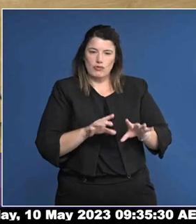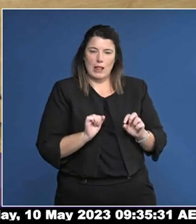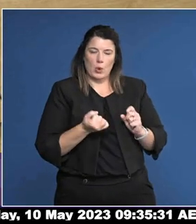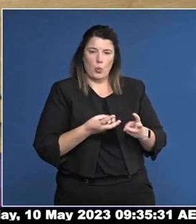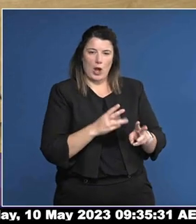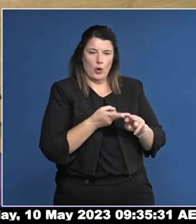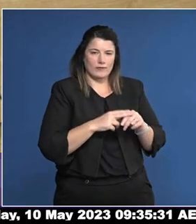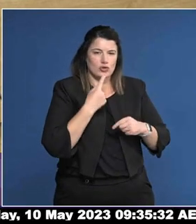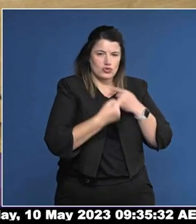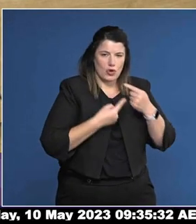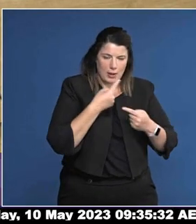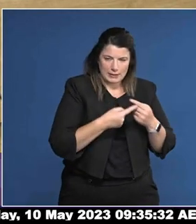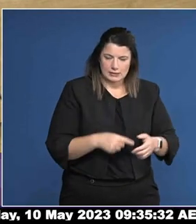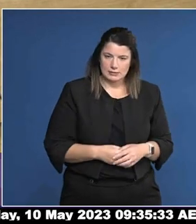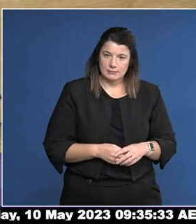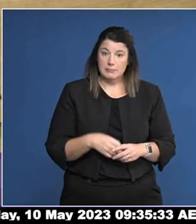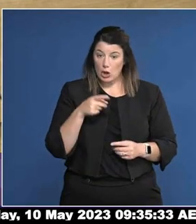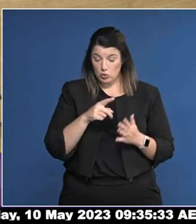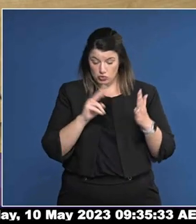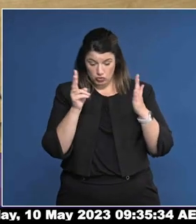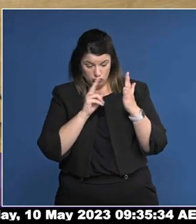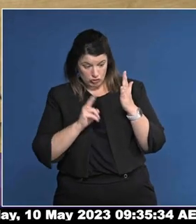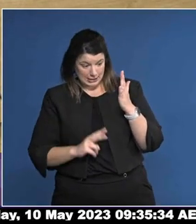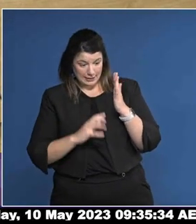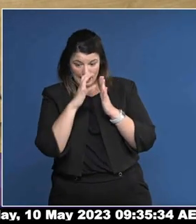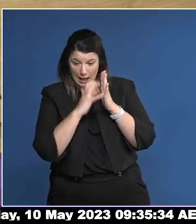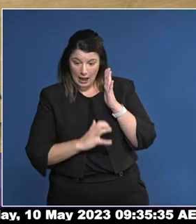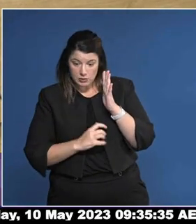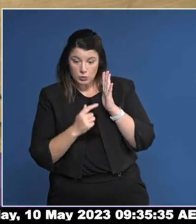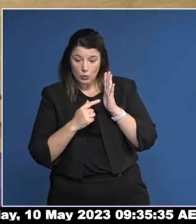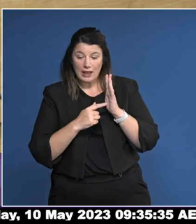But you would agree, reading through this article and the way in which "cumulative